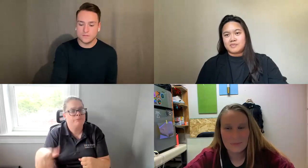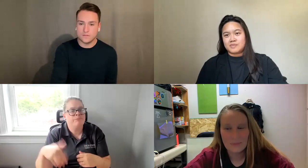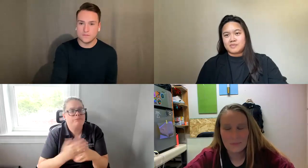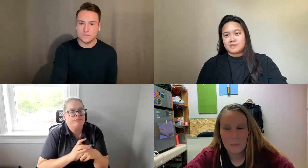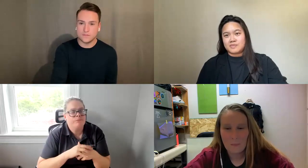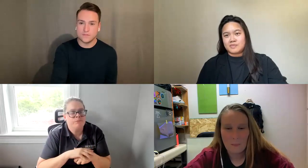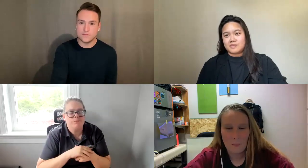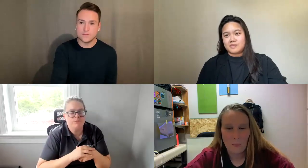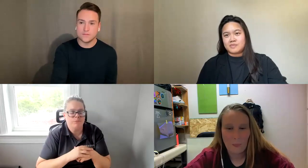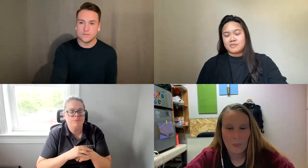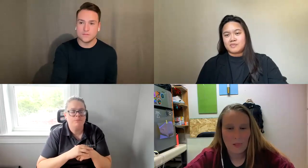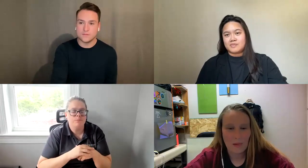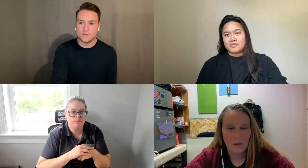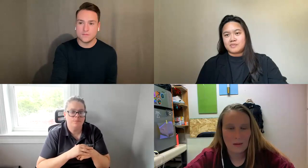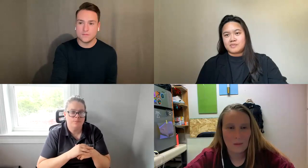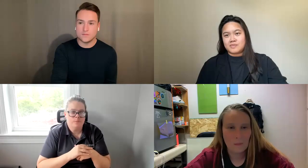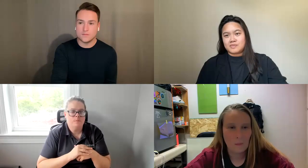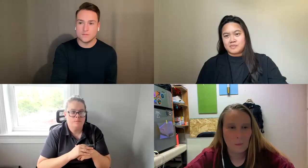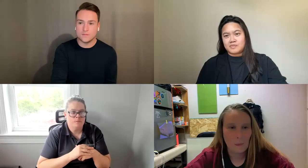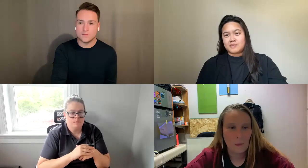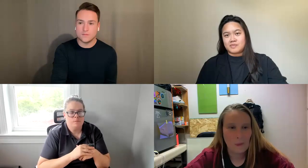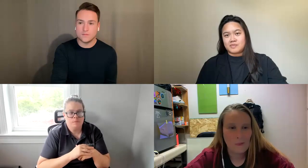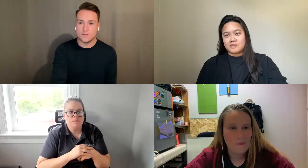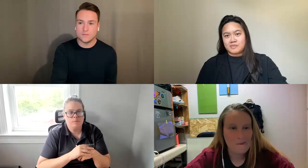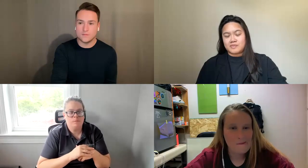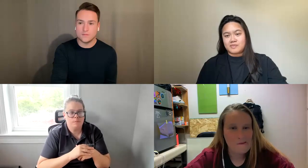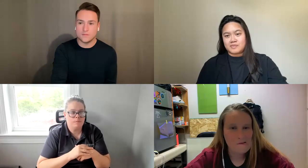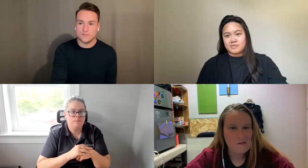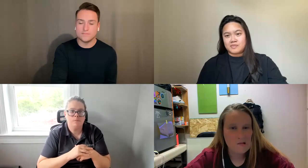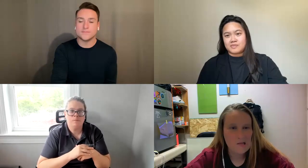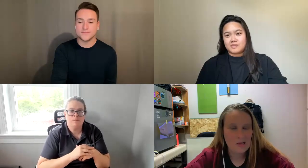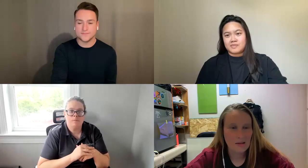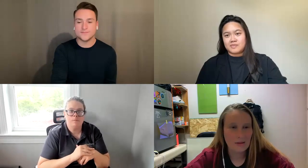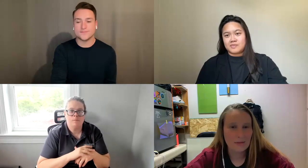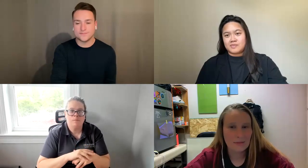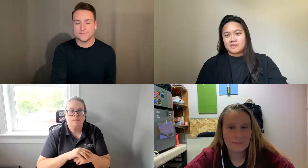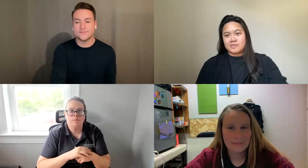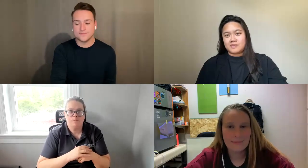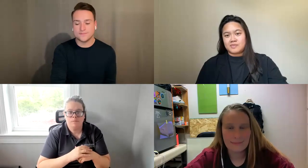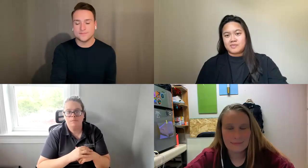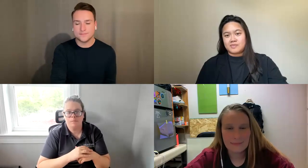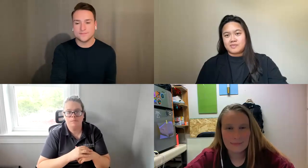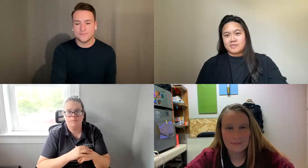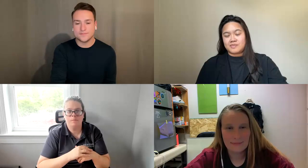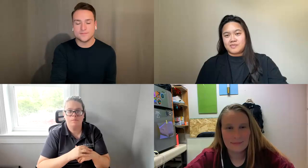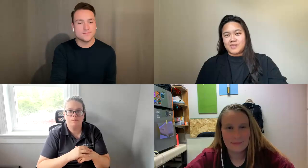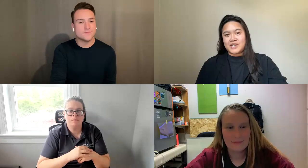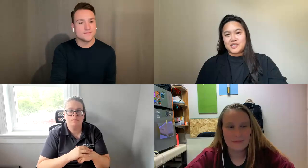It's exciting to have that energy in the community and they have been very supportive of us. That is so great.